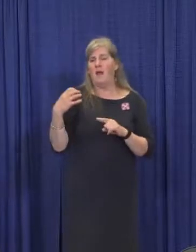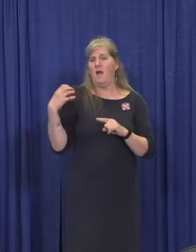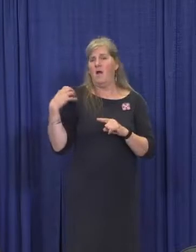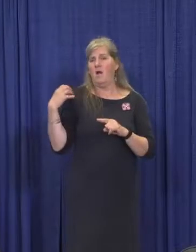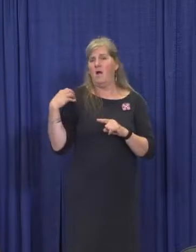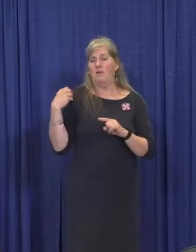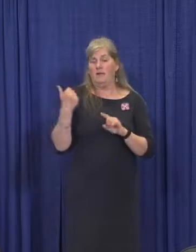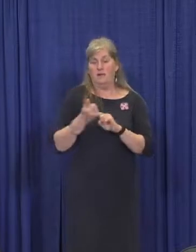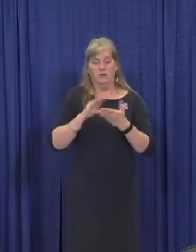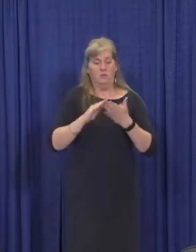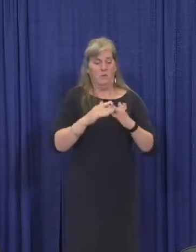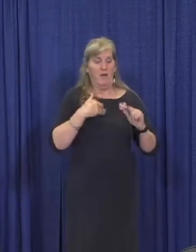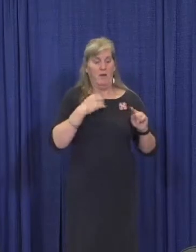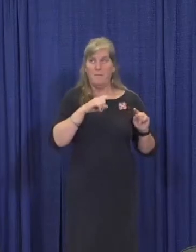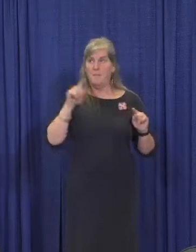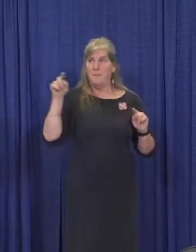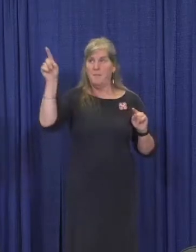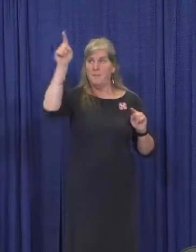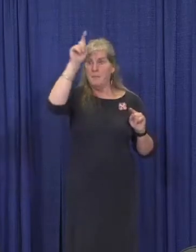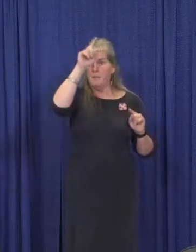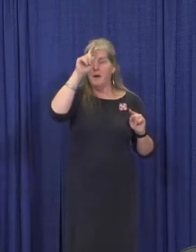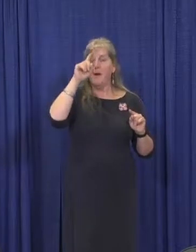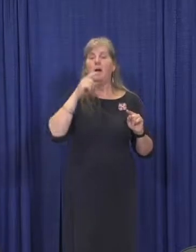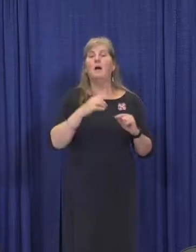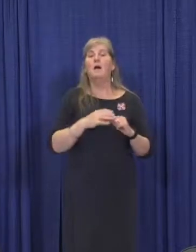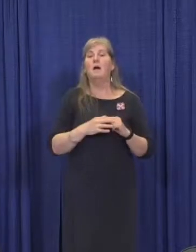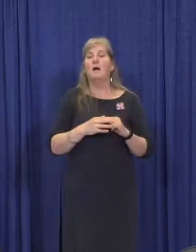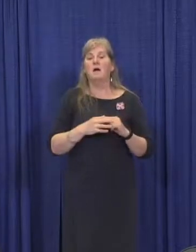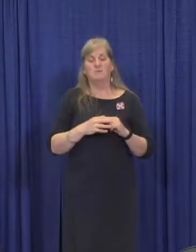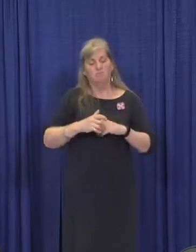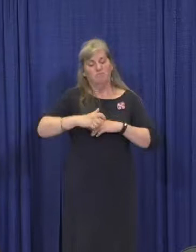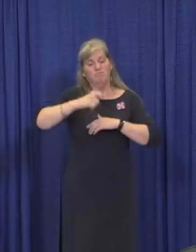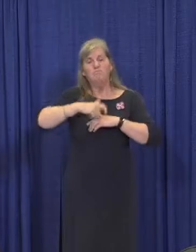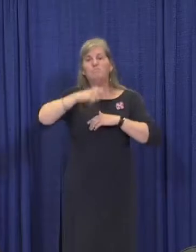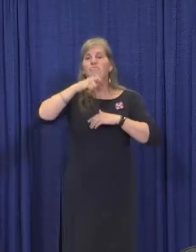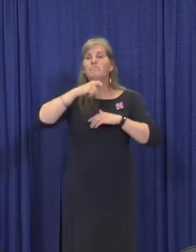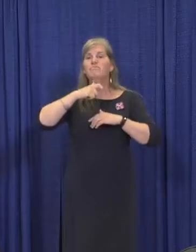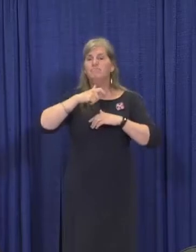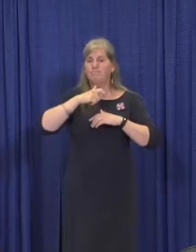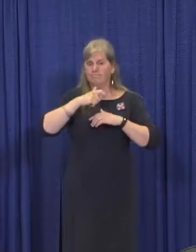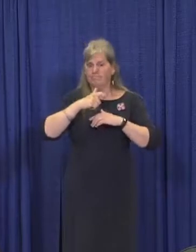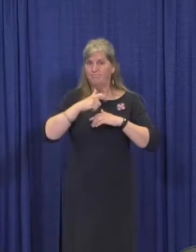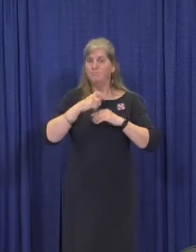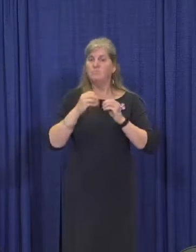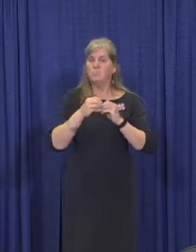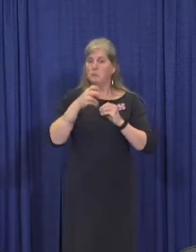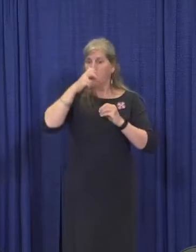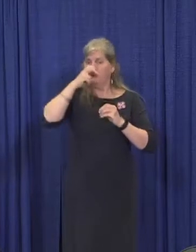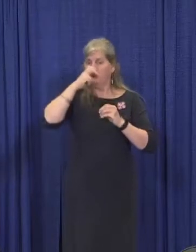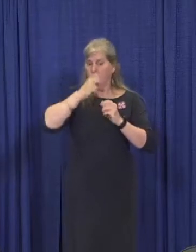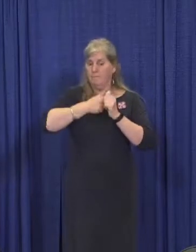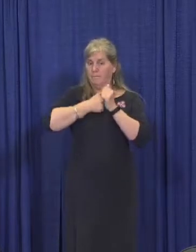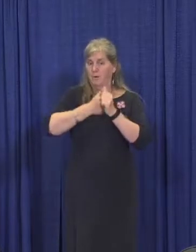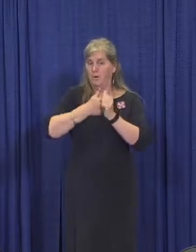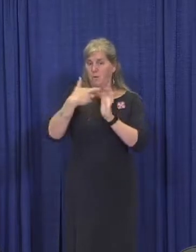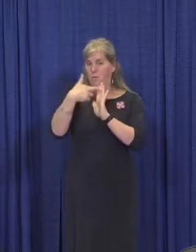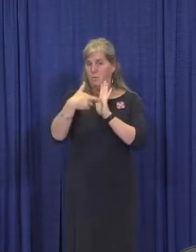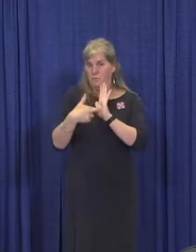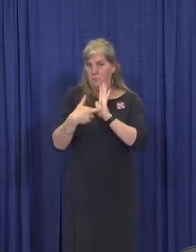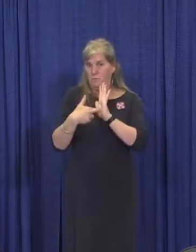We have enforcement officers and now it's time for us to revisit